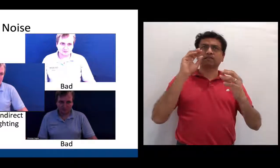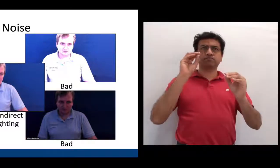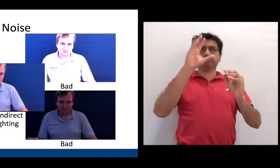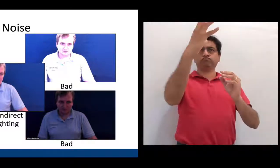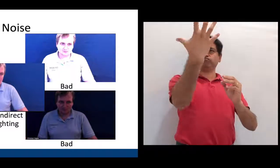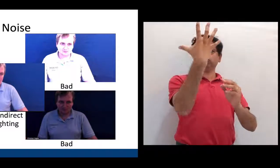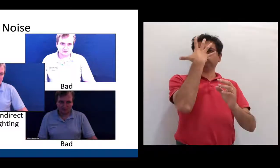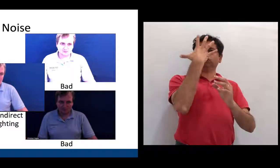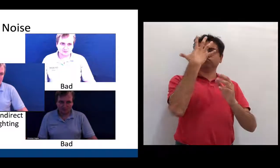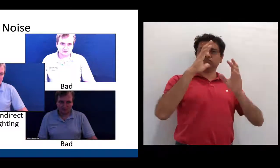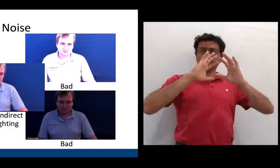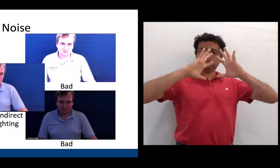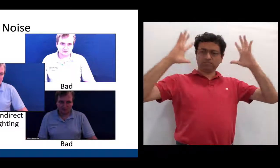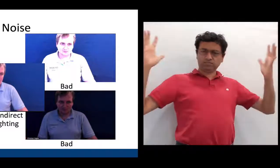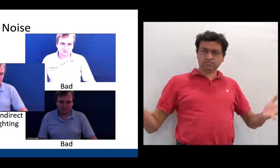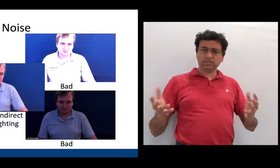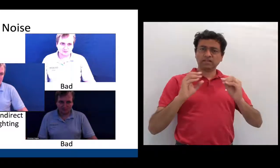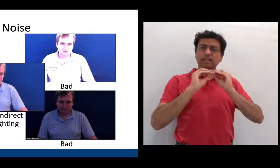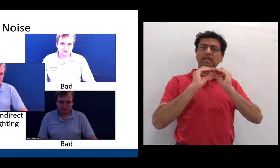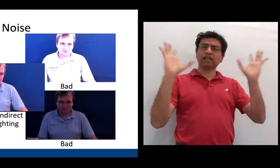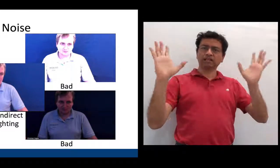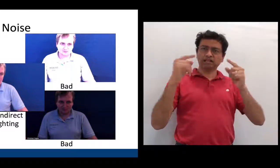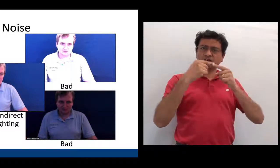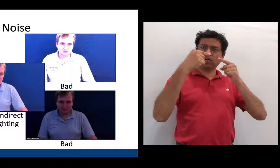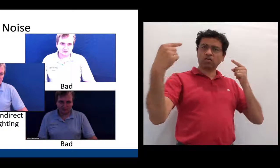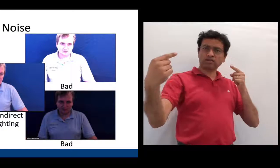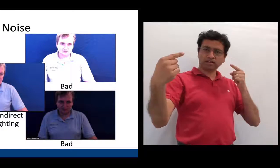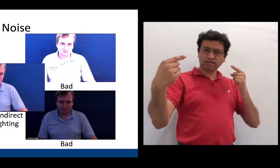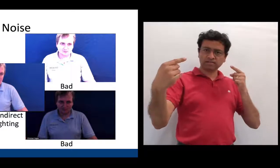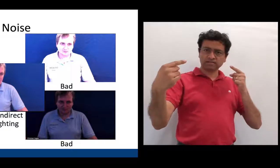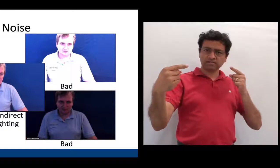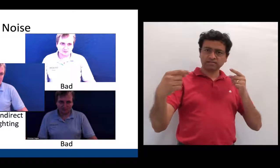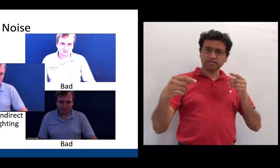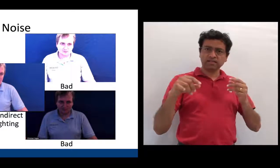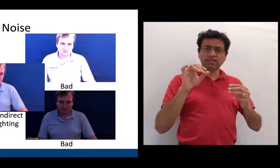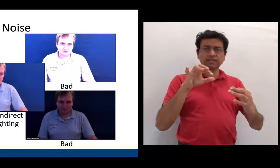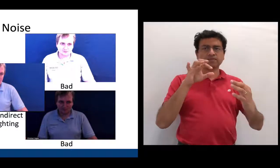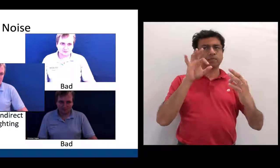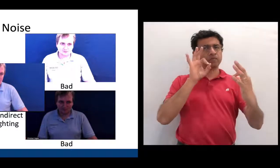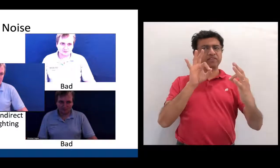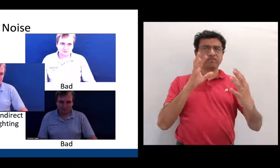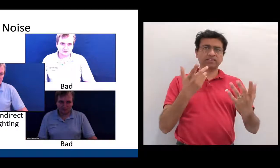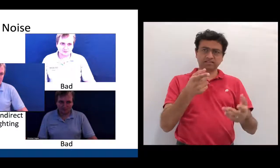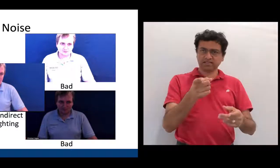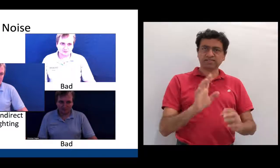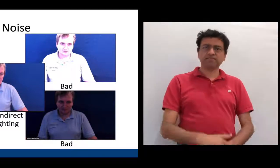The perfect setup is when everything is evenly lit and clear, with good contrast. That is shown in the center.